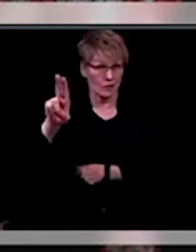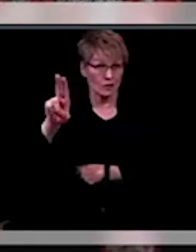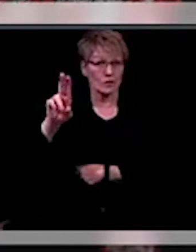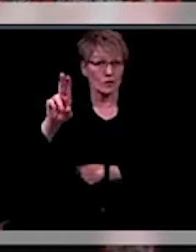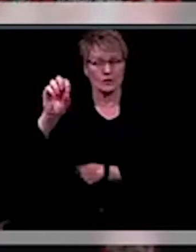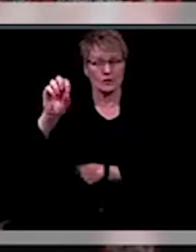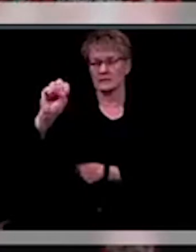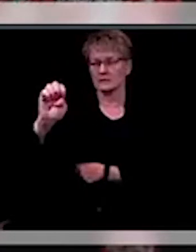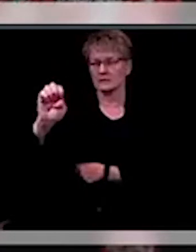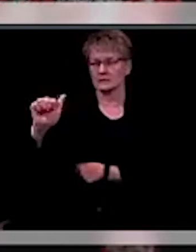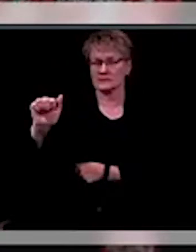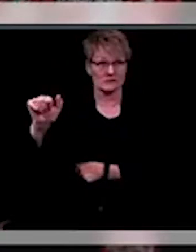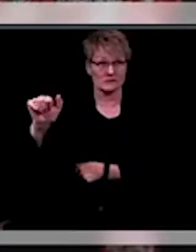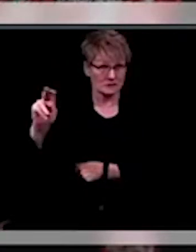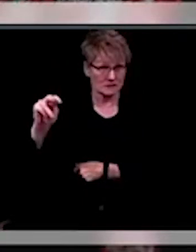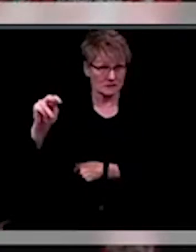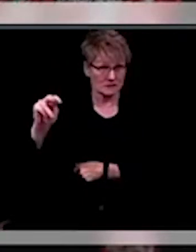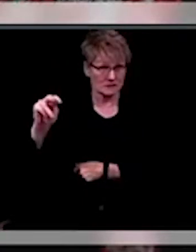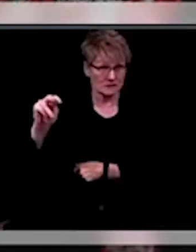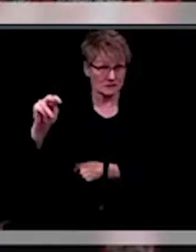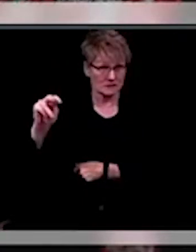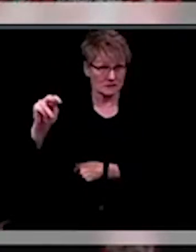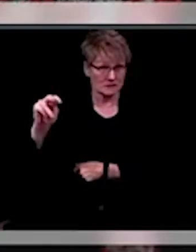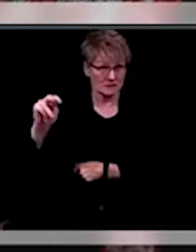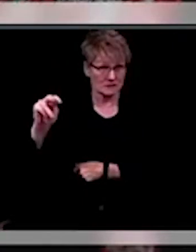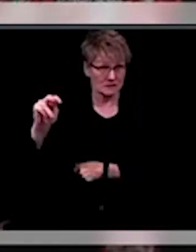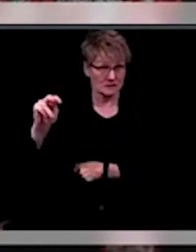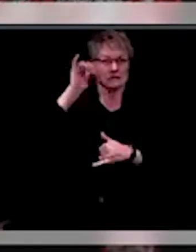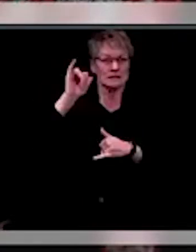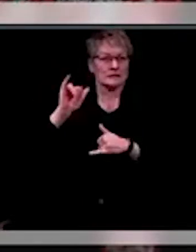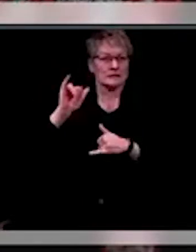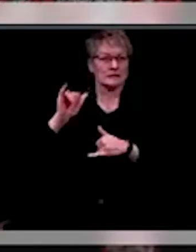to help your friends and neighbors and family members. You're not going to be transmitting other